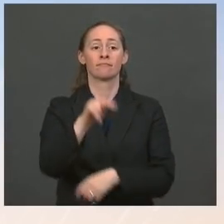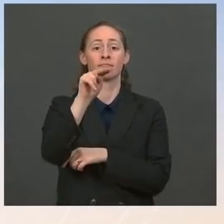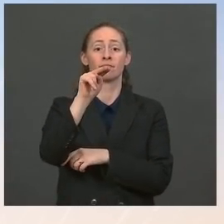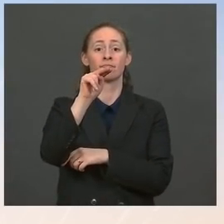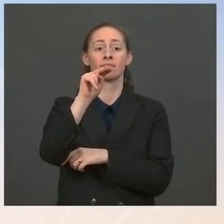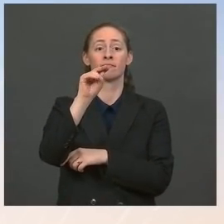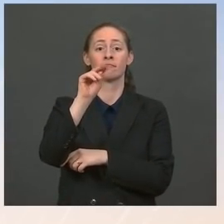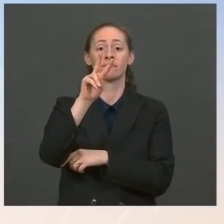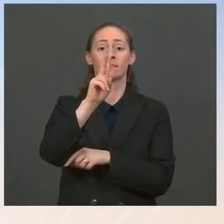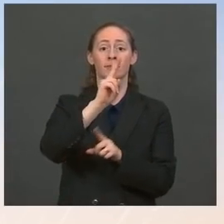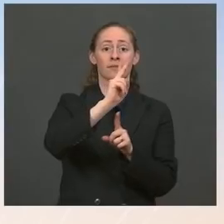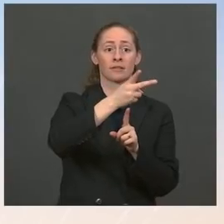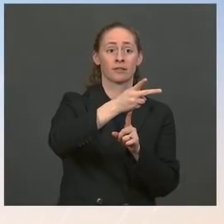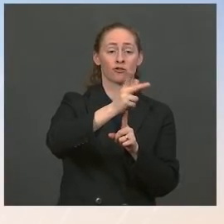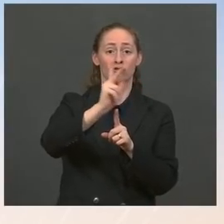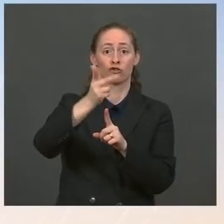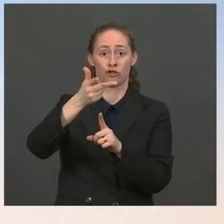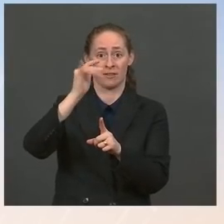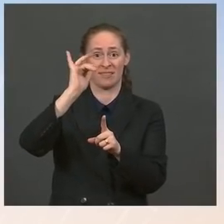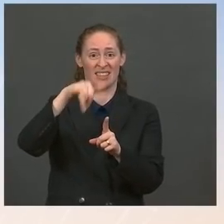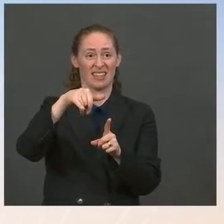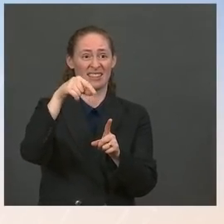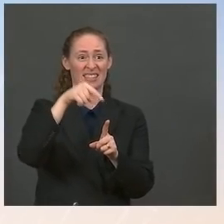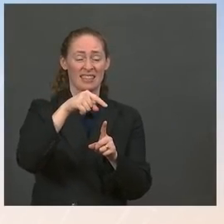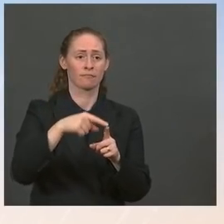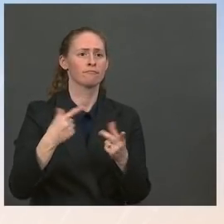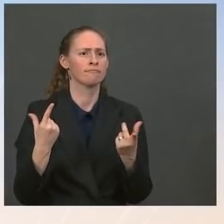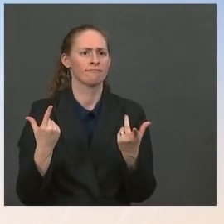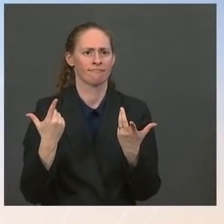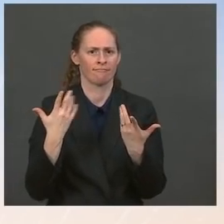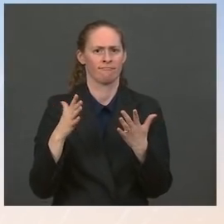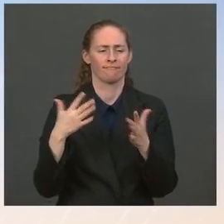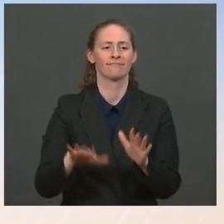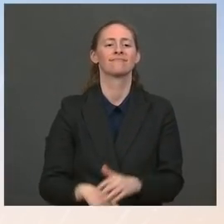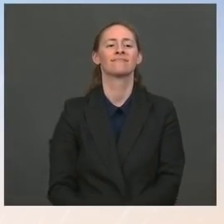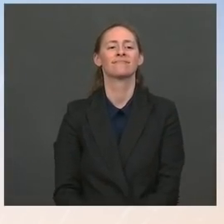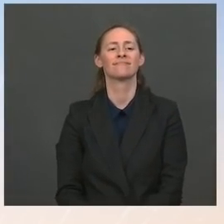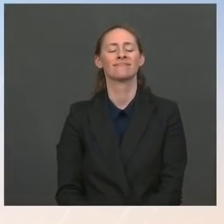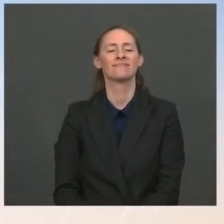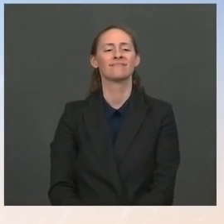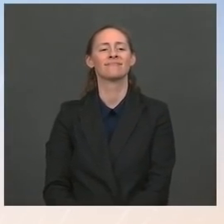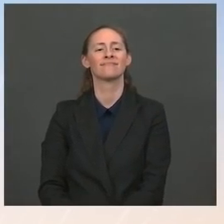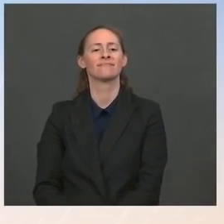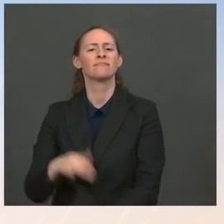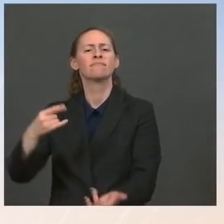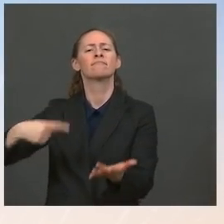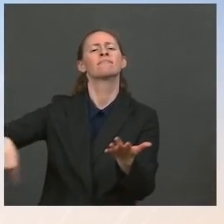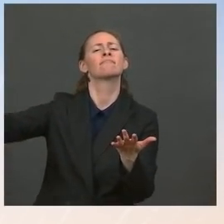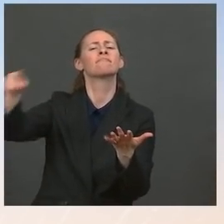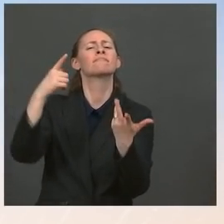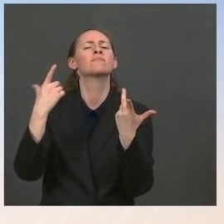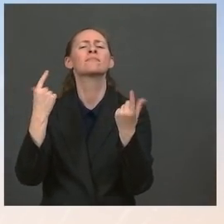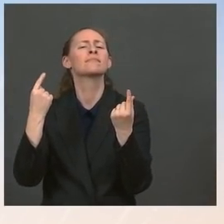They met with members of Russian government to discuss a range of issues in the bilateral relationship. I don't have anything further.